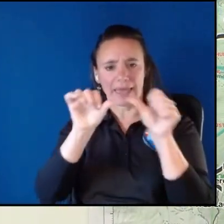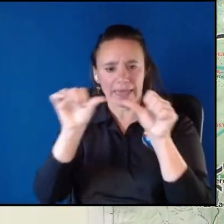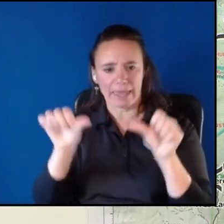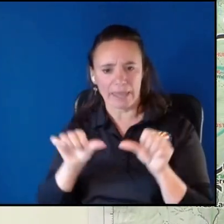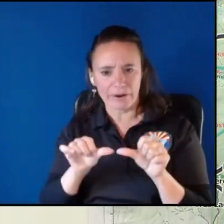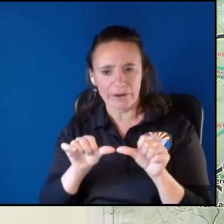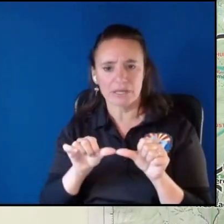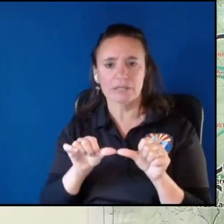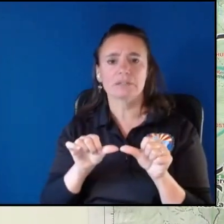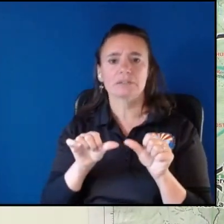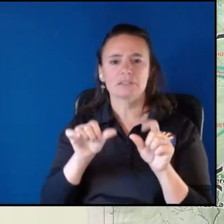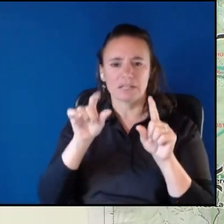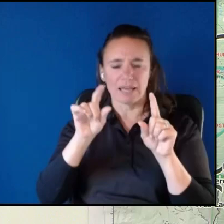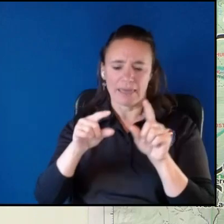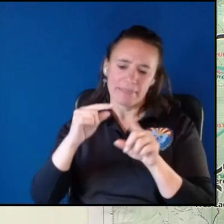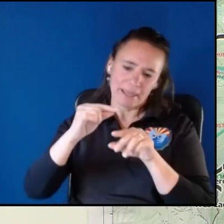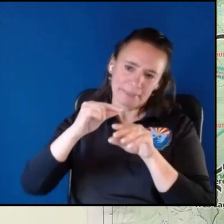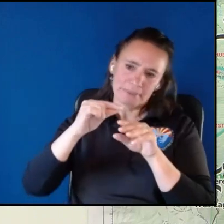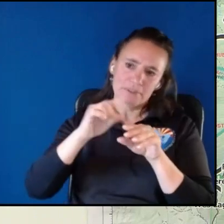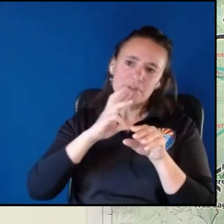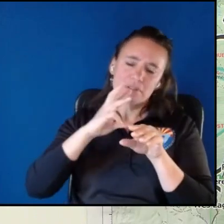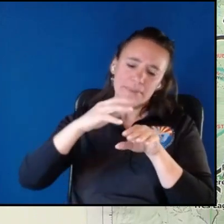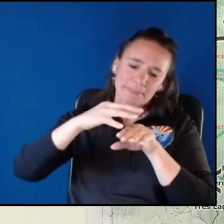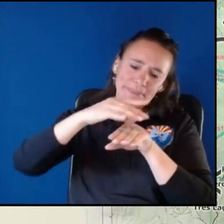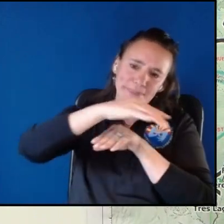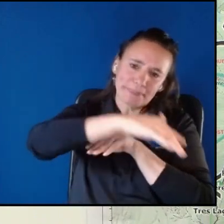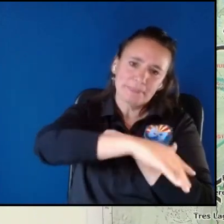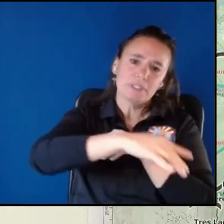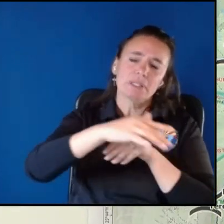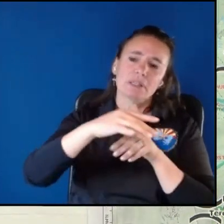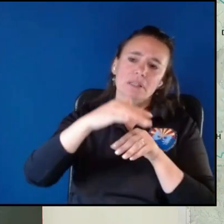come down into the Pecos River and as well as